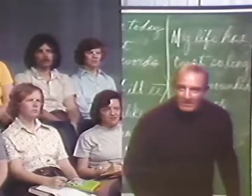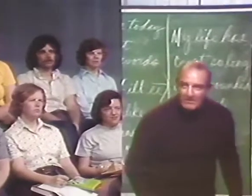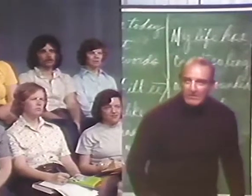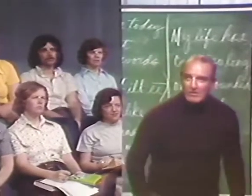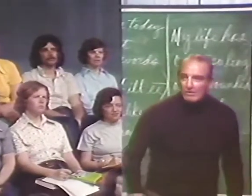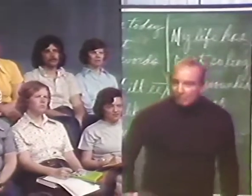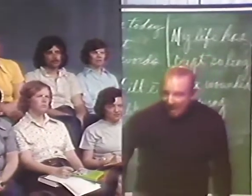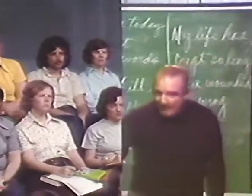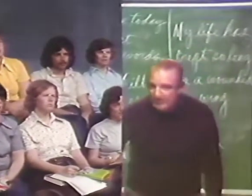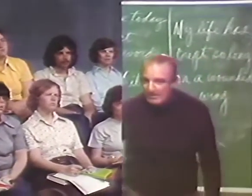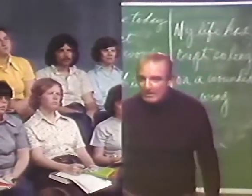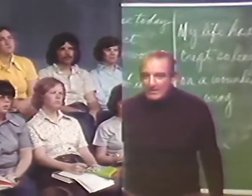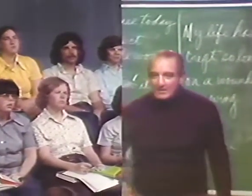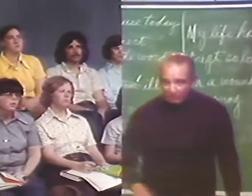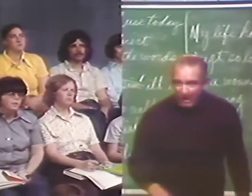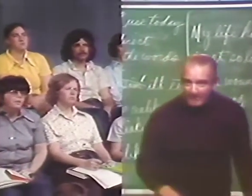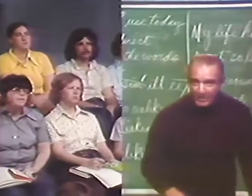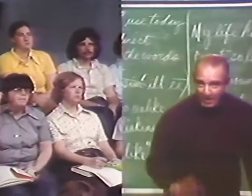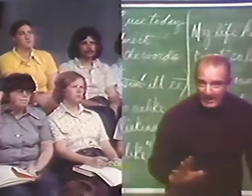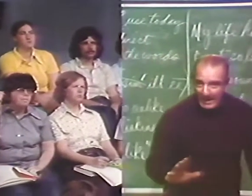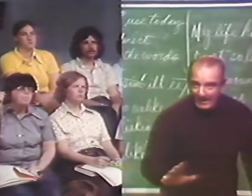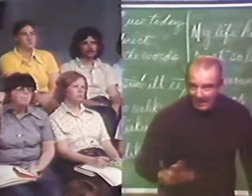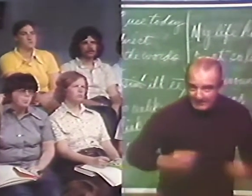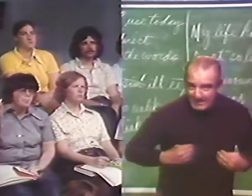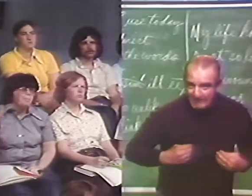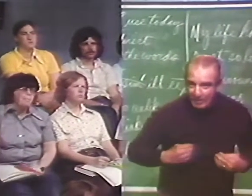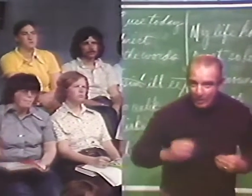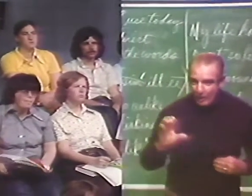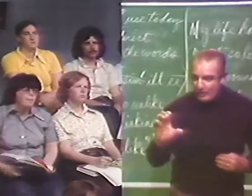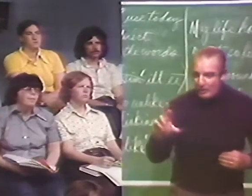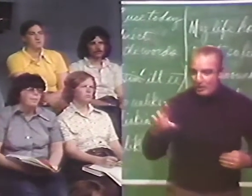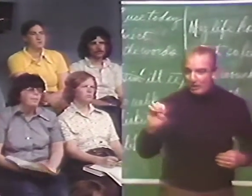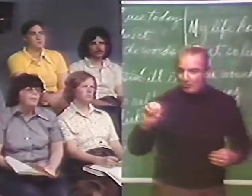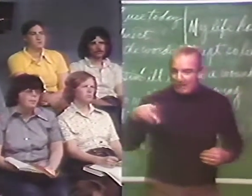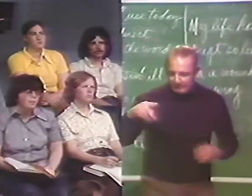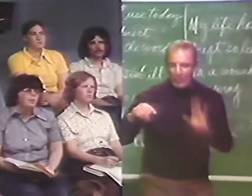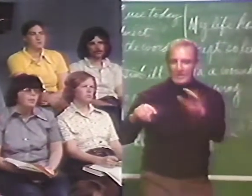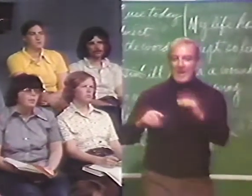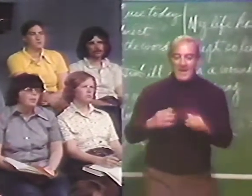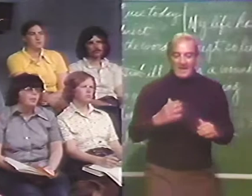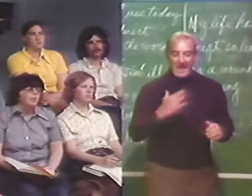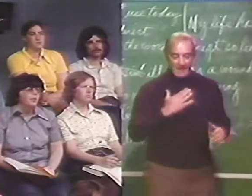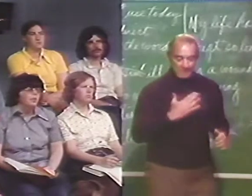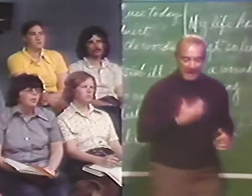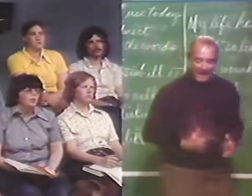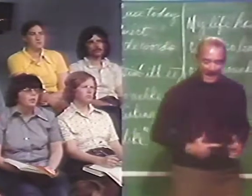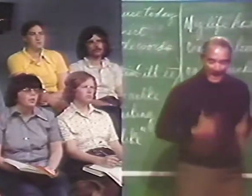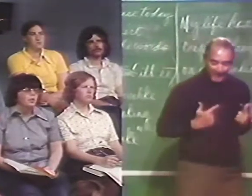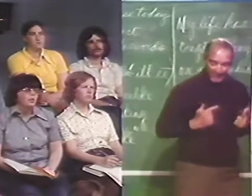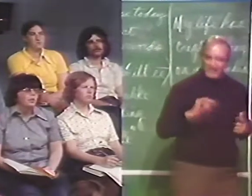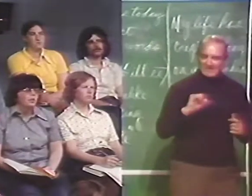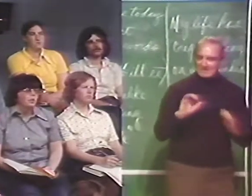CREPT. CREPT. CREPT. OK. ACCEPT THE WORD "CREPT." OK.